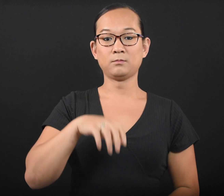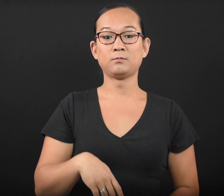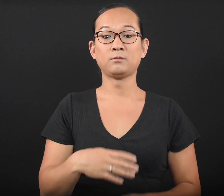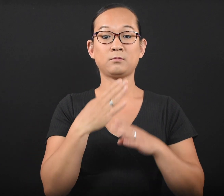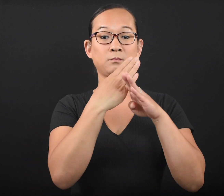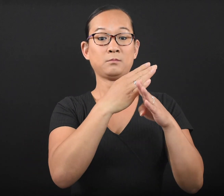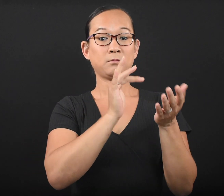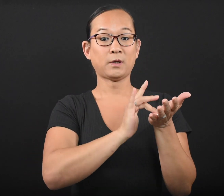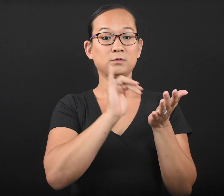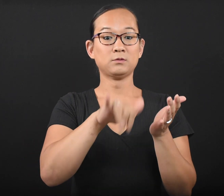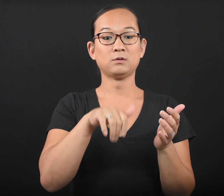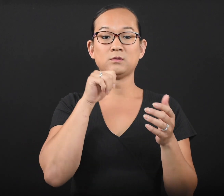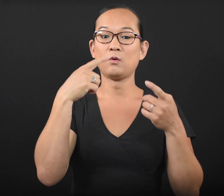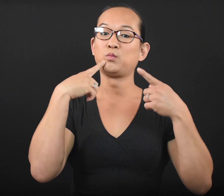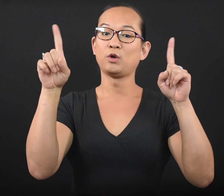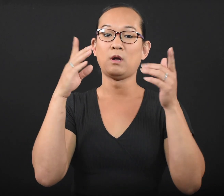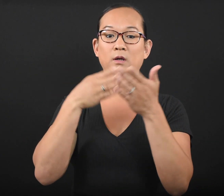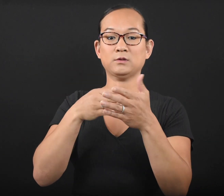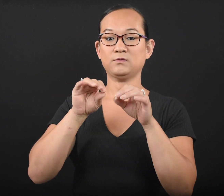called Coronaviridae. Antibiotics do not work against viruses.